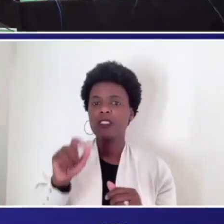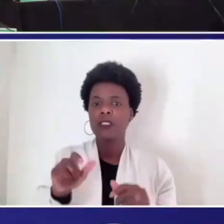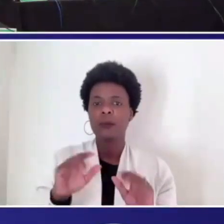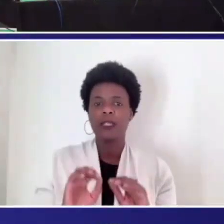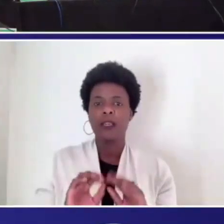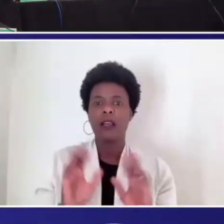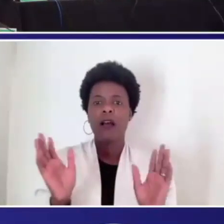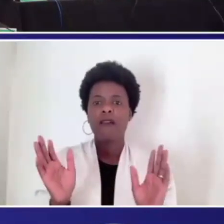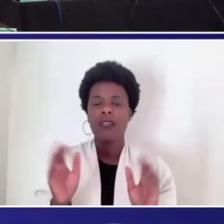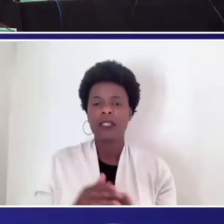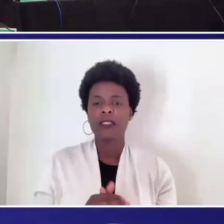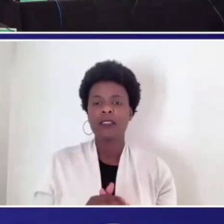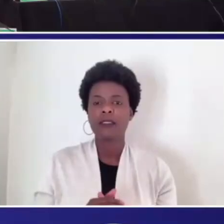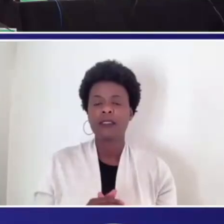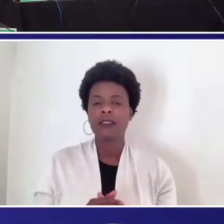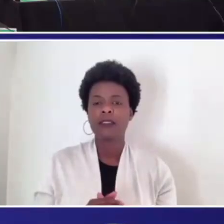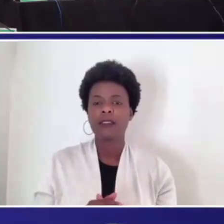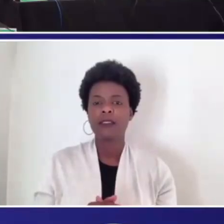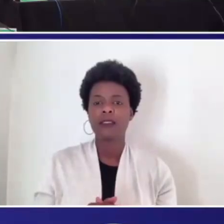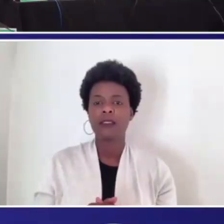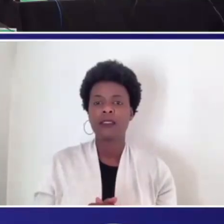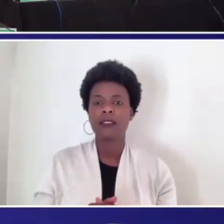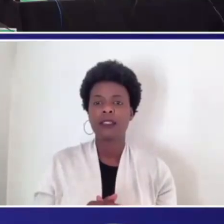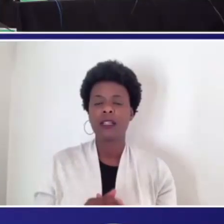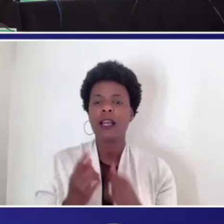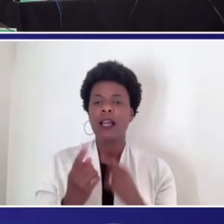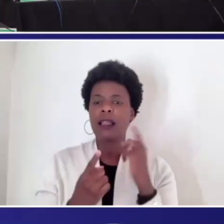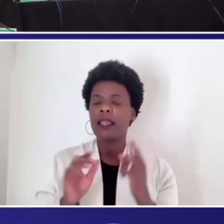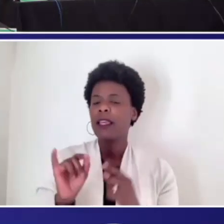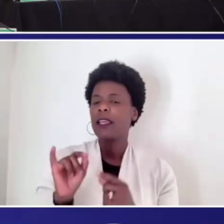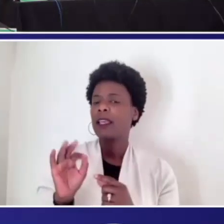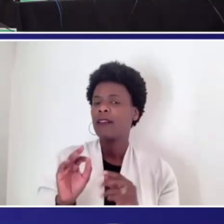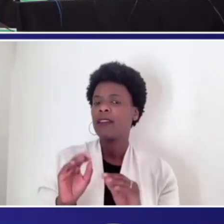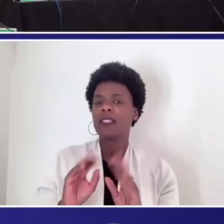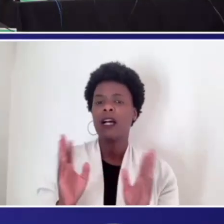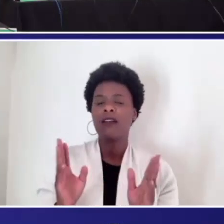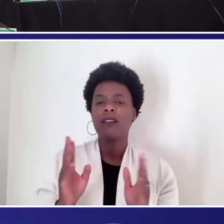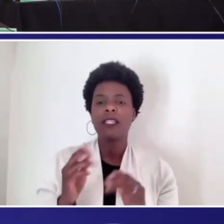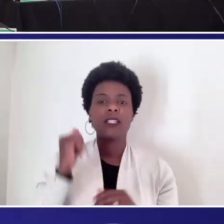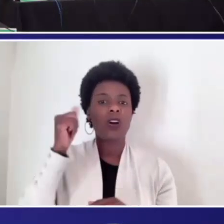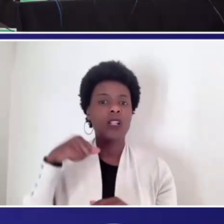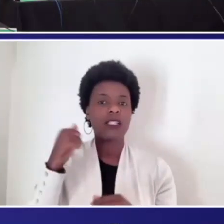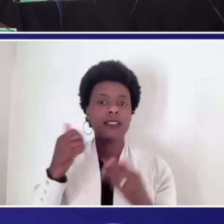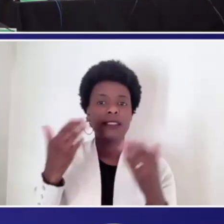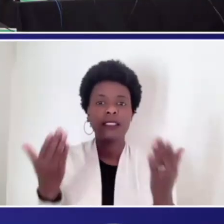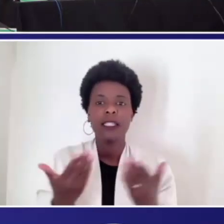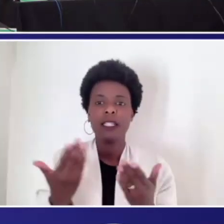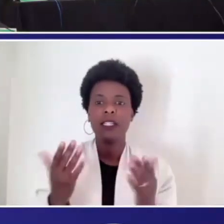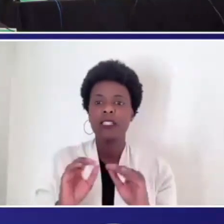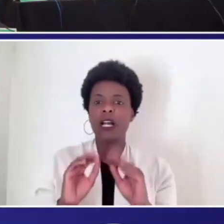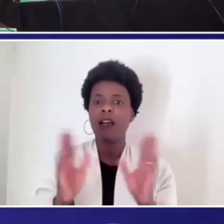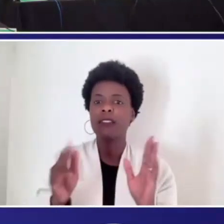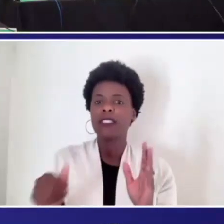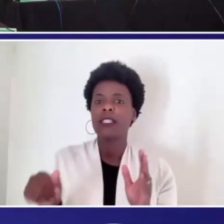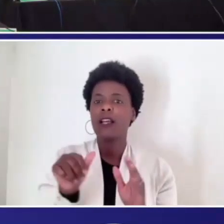I assume that, like, if it's obvious that audiology is in here, it's obvious that some of these other degrees are. So can you just kind of elaborate a little bit -- Yeah, so --